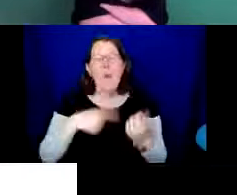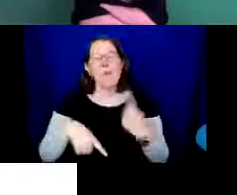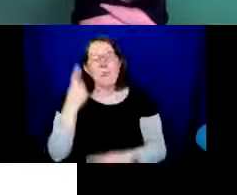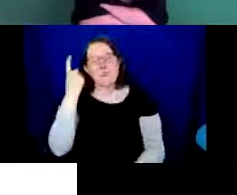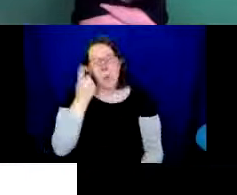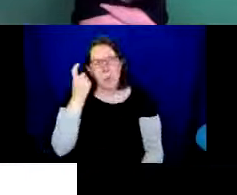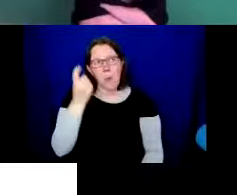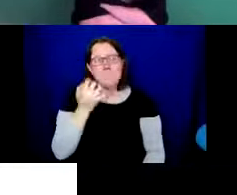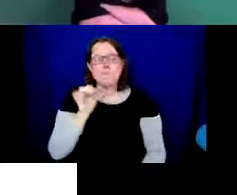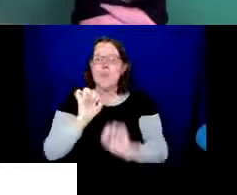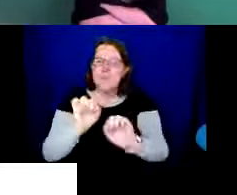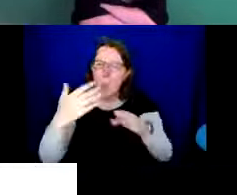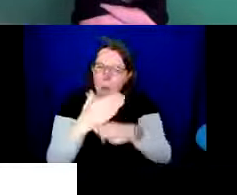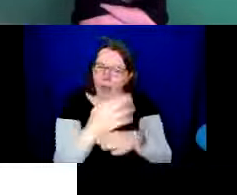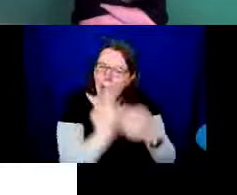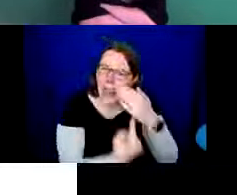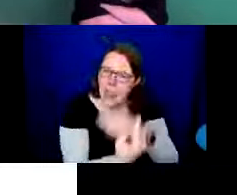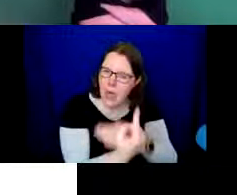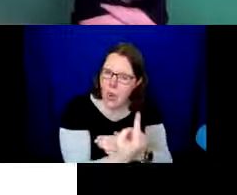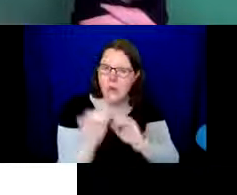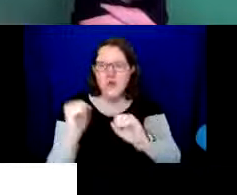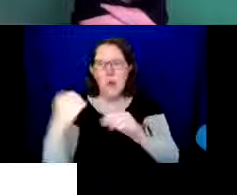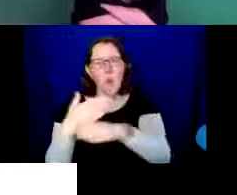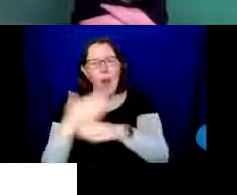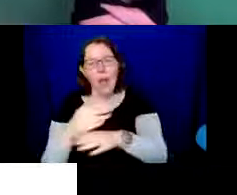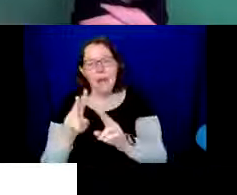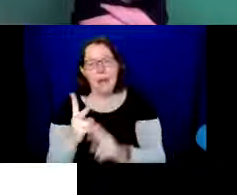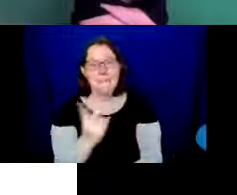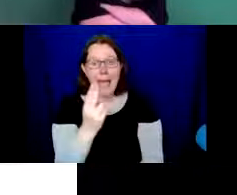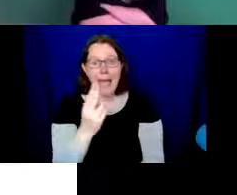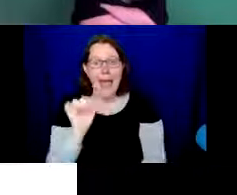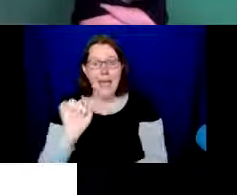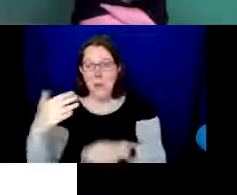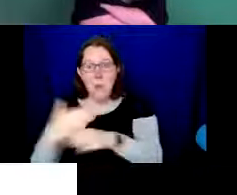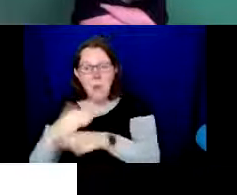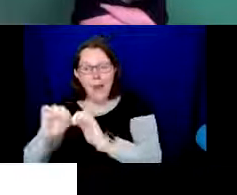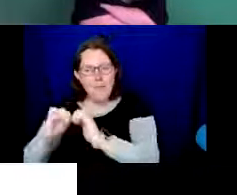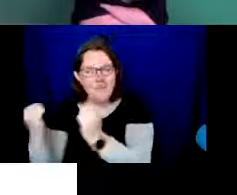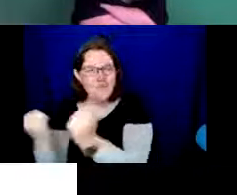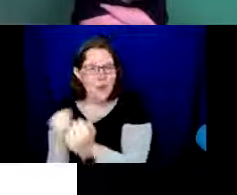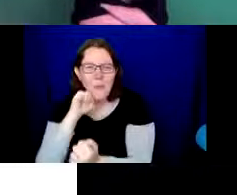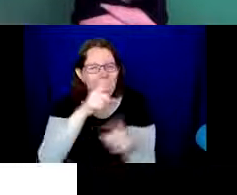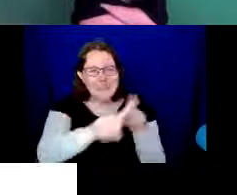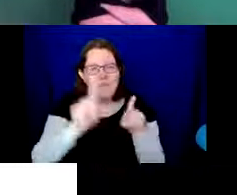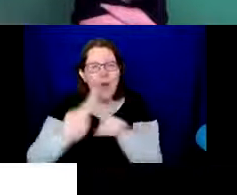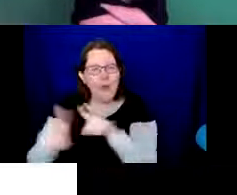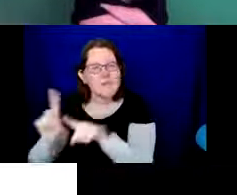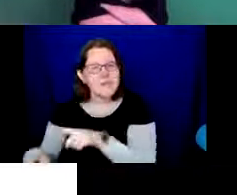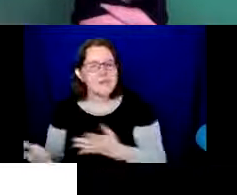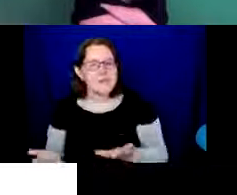so you can do more than one application as long as it isn't just you as a solo artist